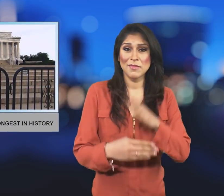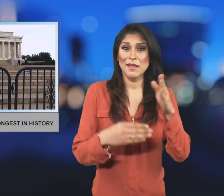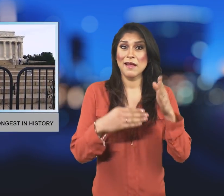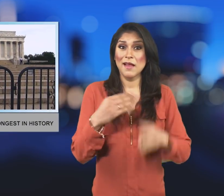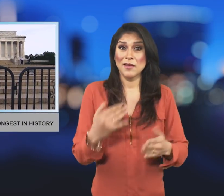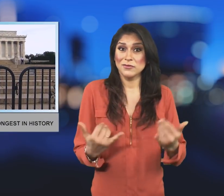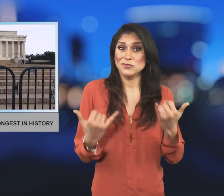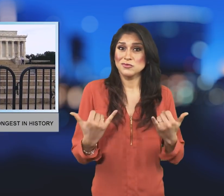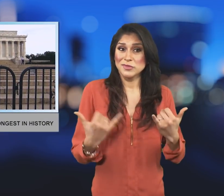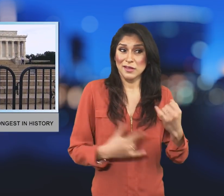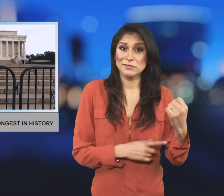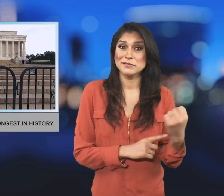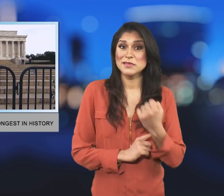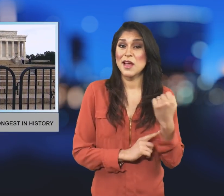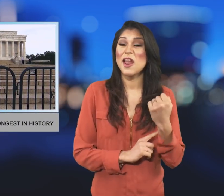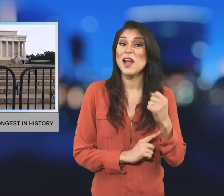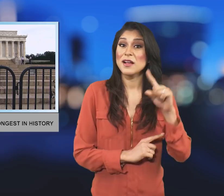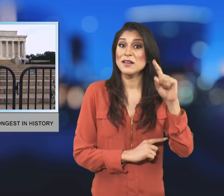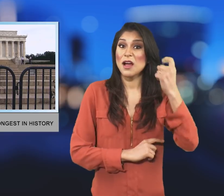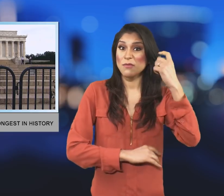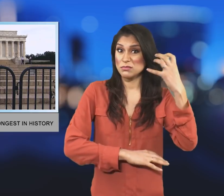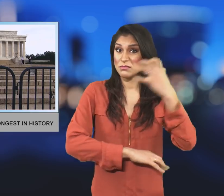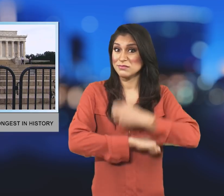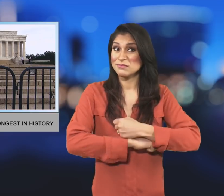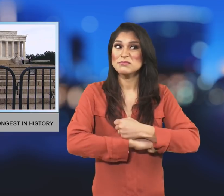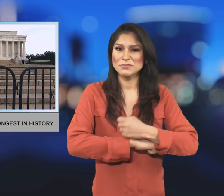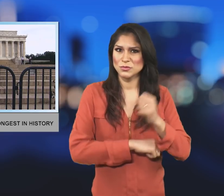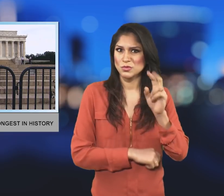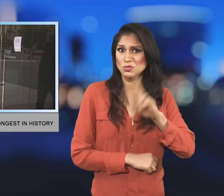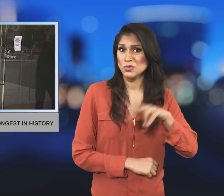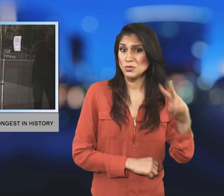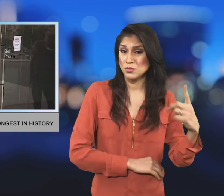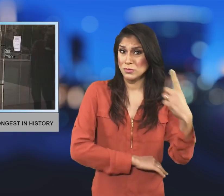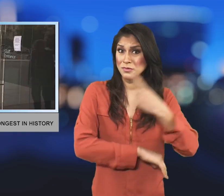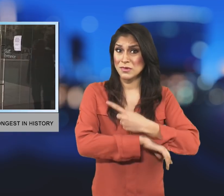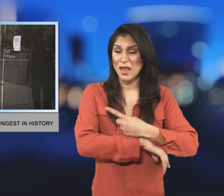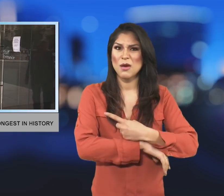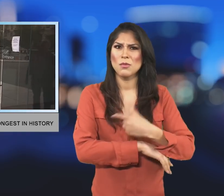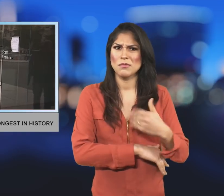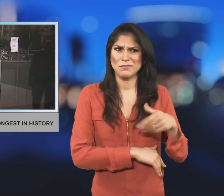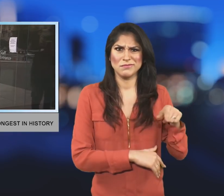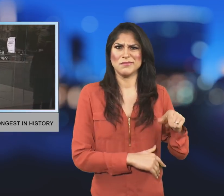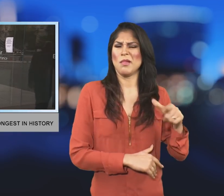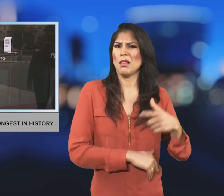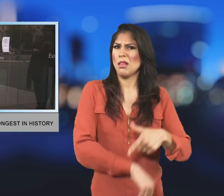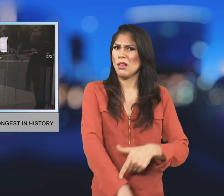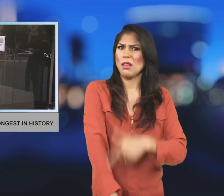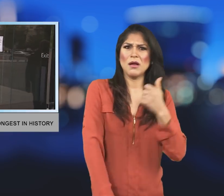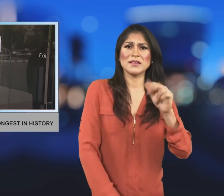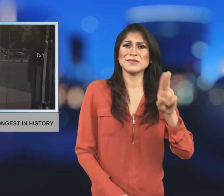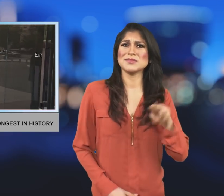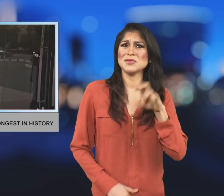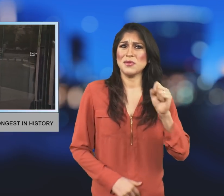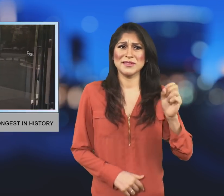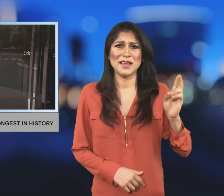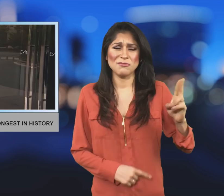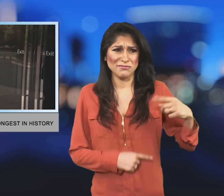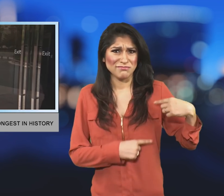By the end of today the current government shutdown will be the longest in US history